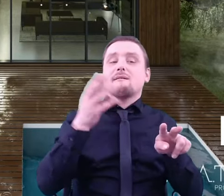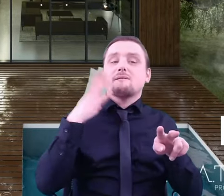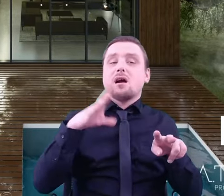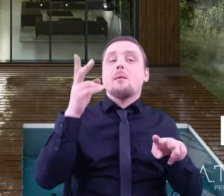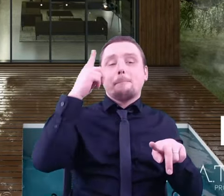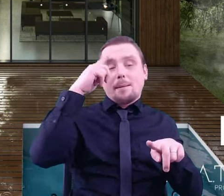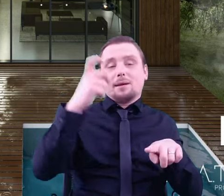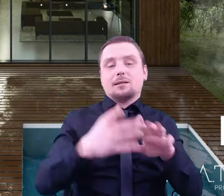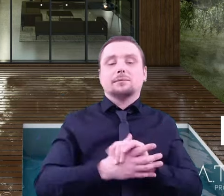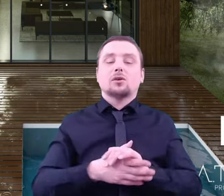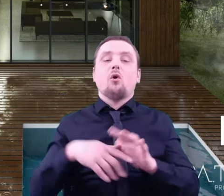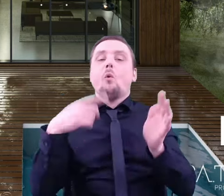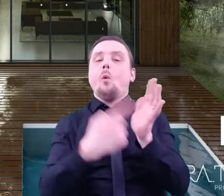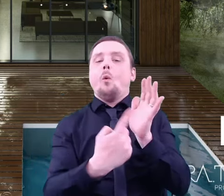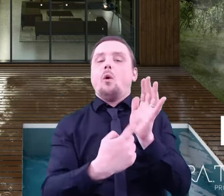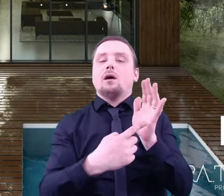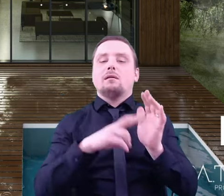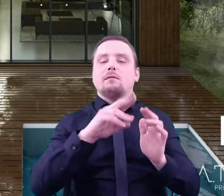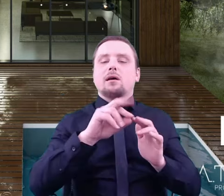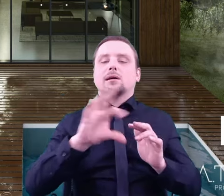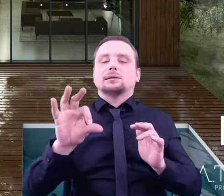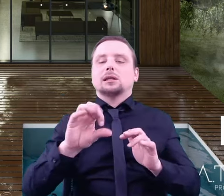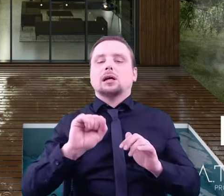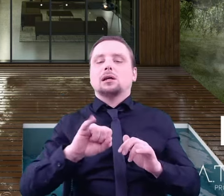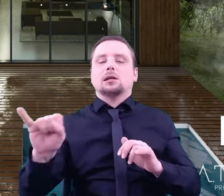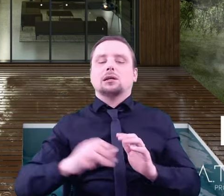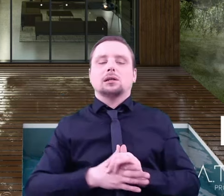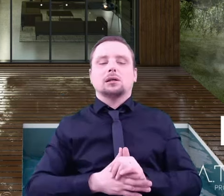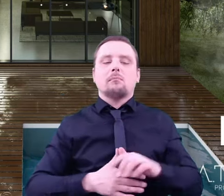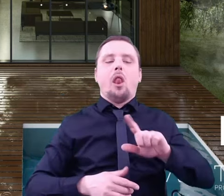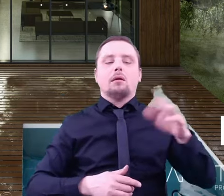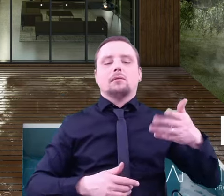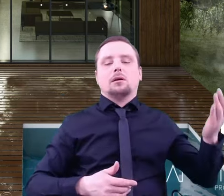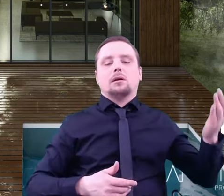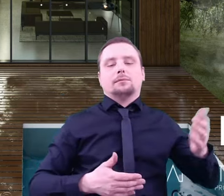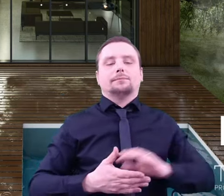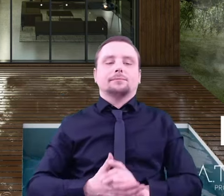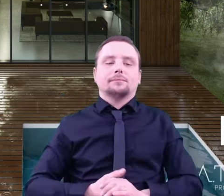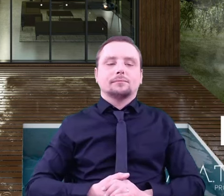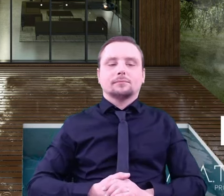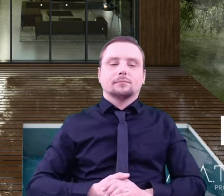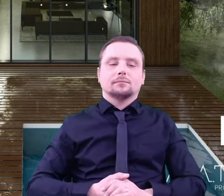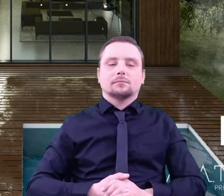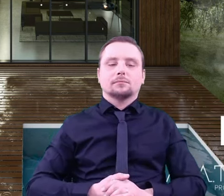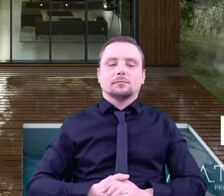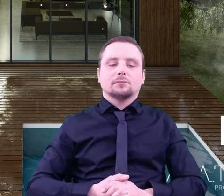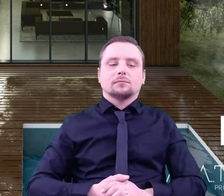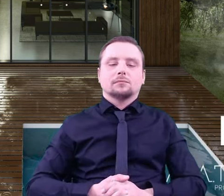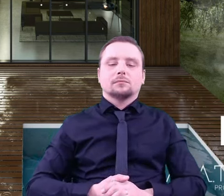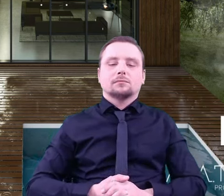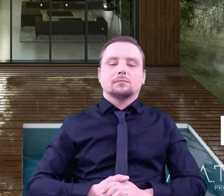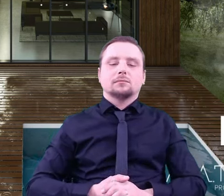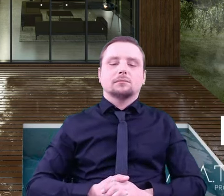Las but not least, VERAS AI, which was used in the version on the left.